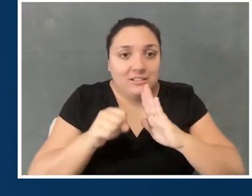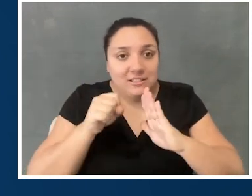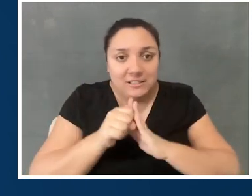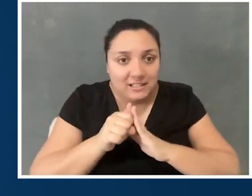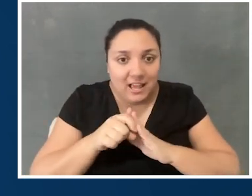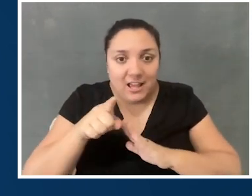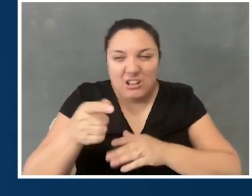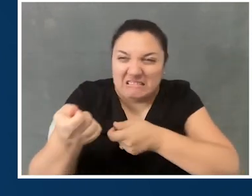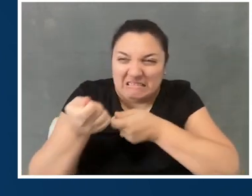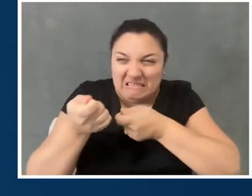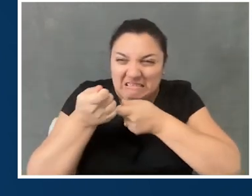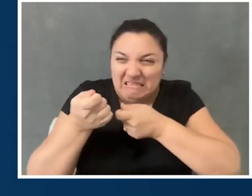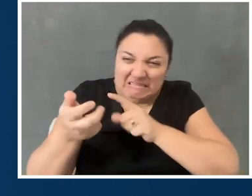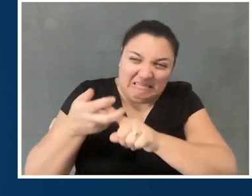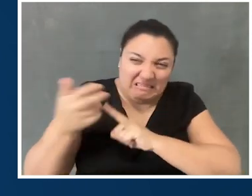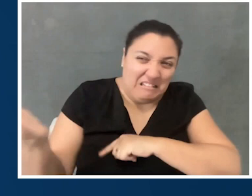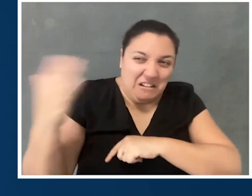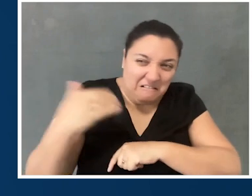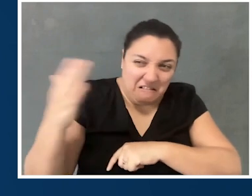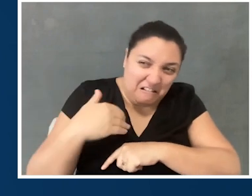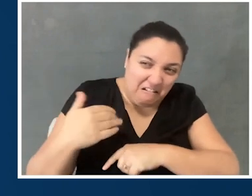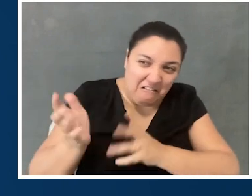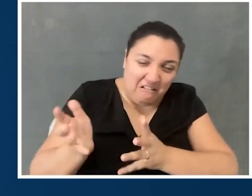But I think at the end of the day,